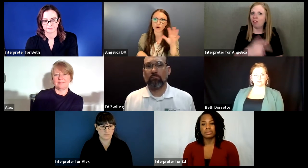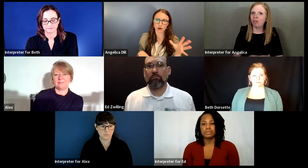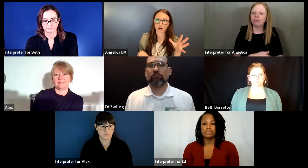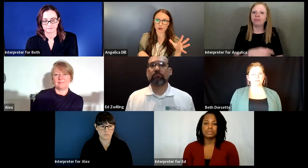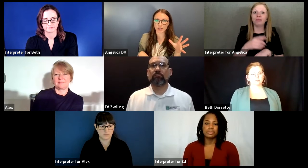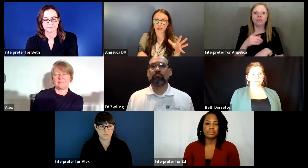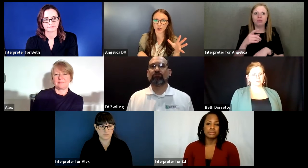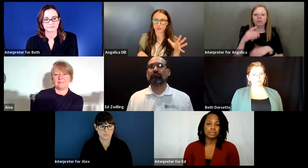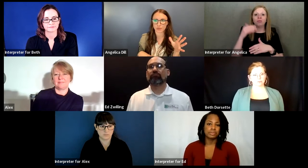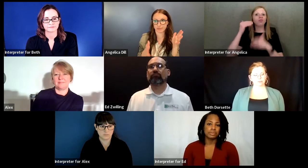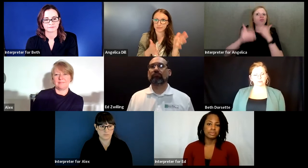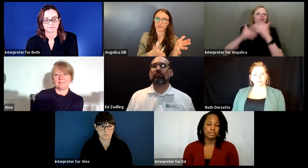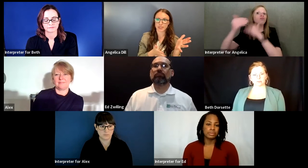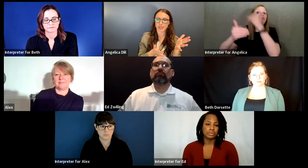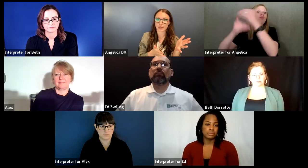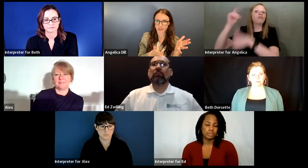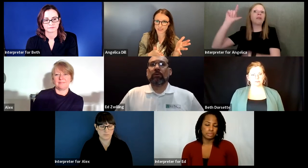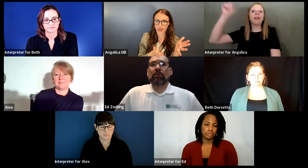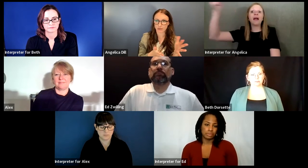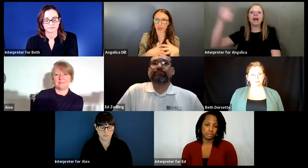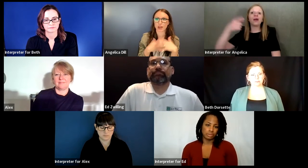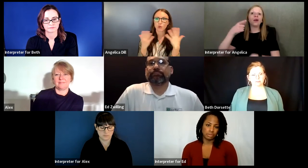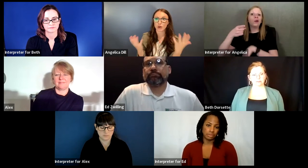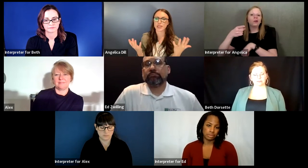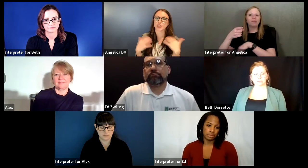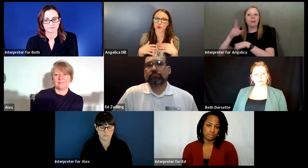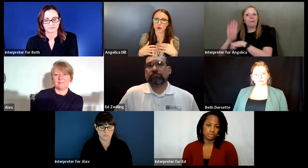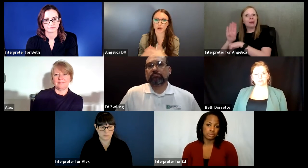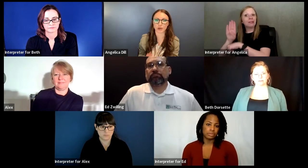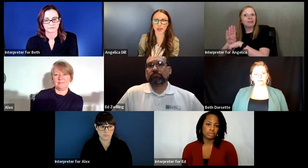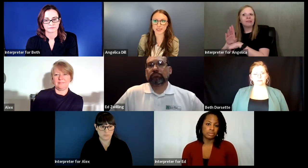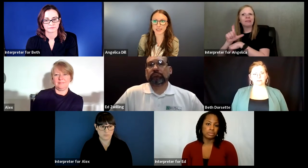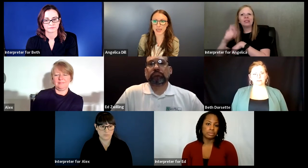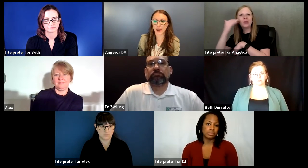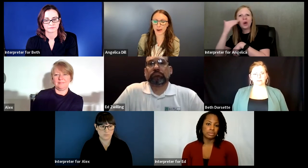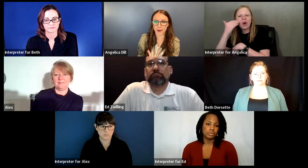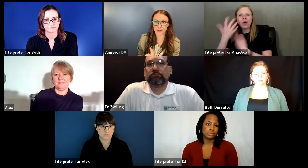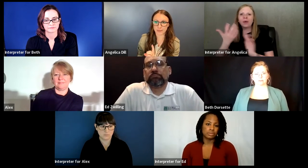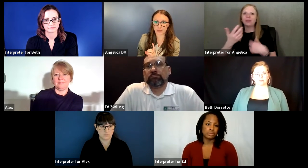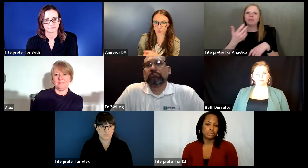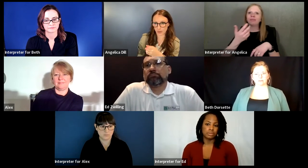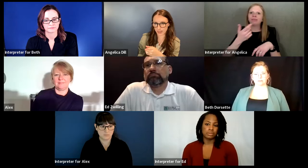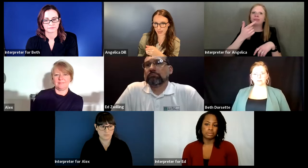Or on, you know, the side that needs advocating or needs to know more about your rights, we